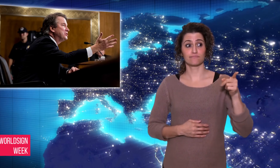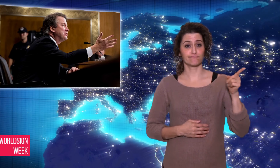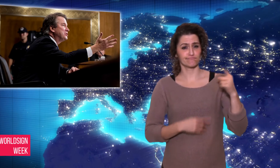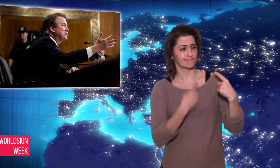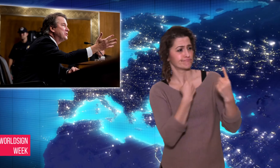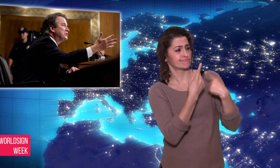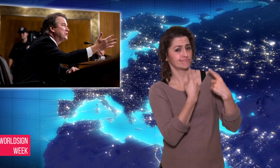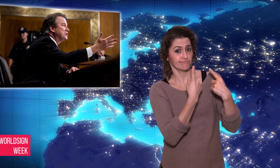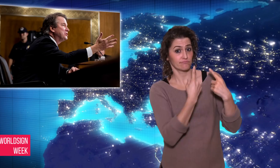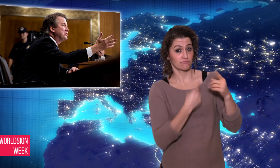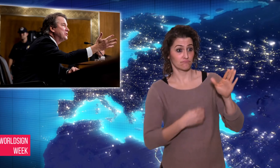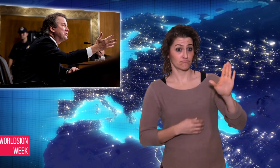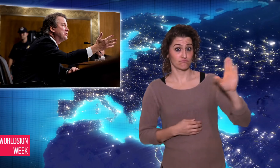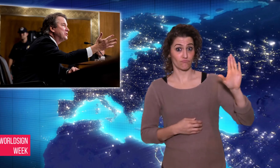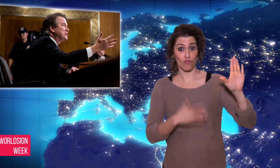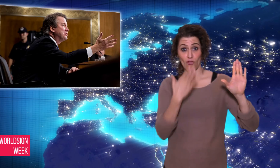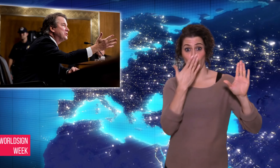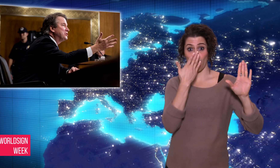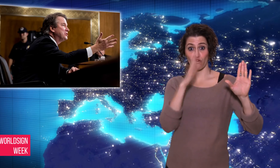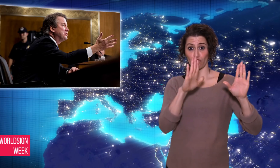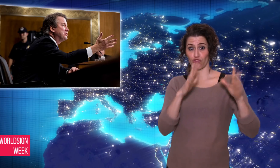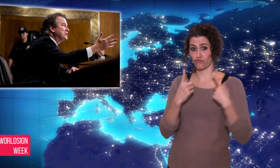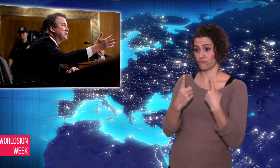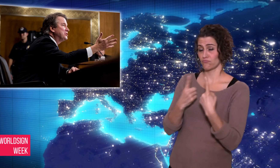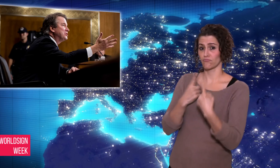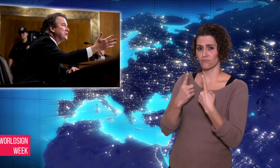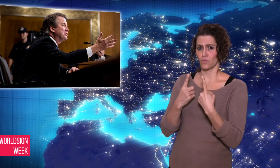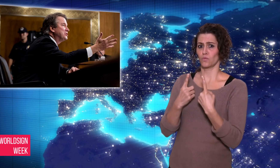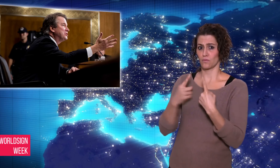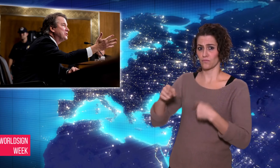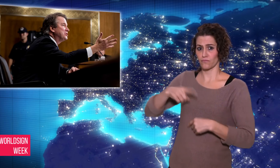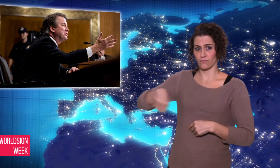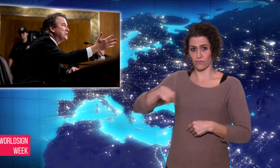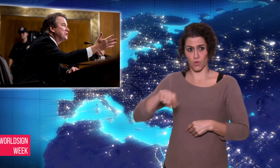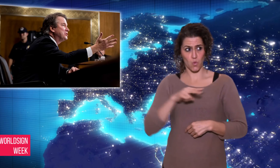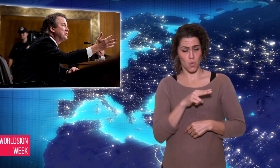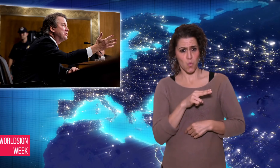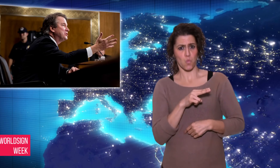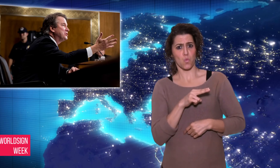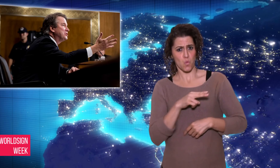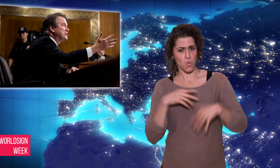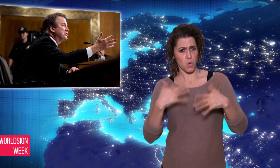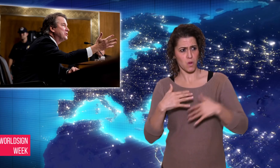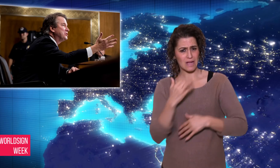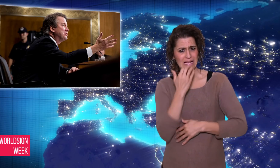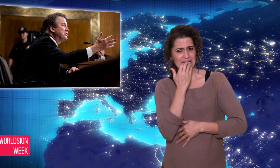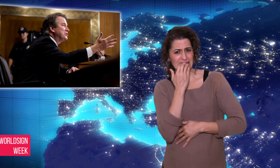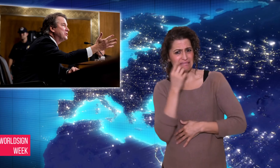hearing was a concern among some